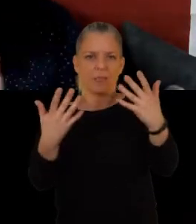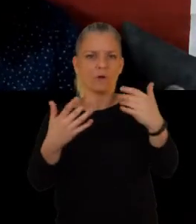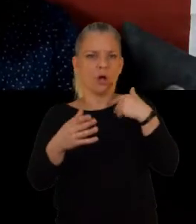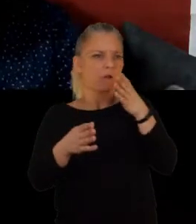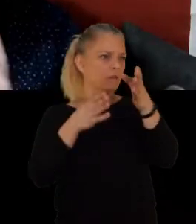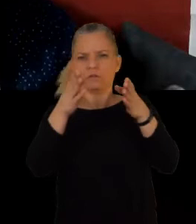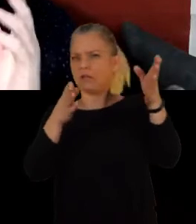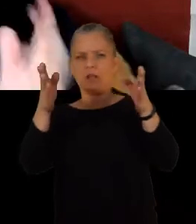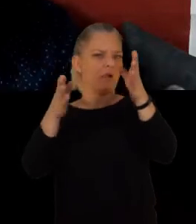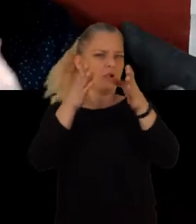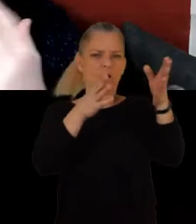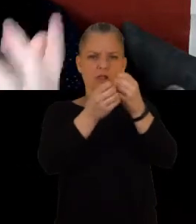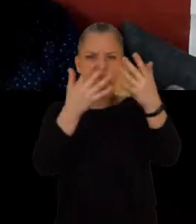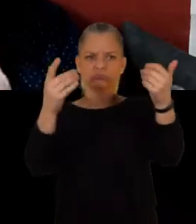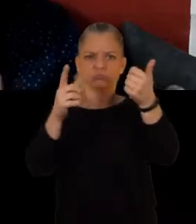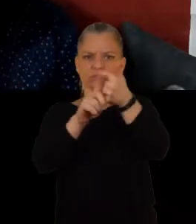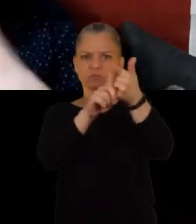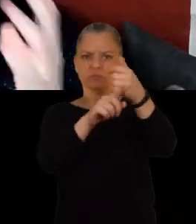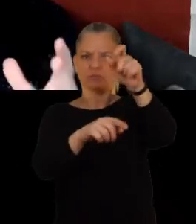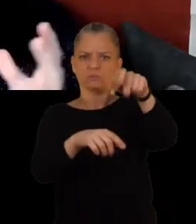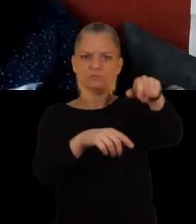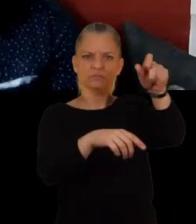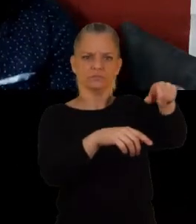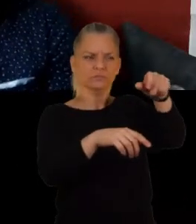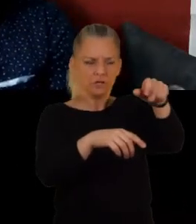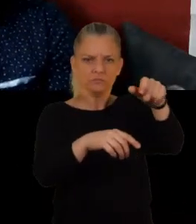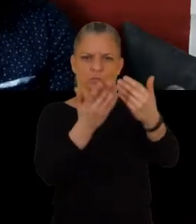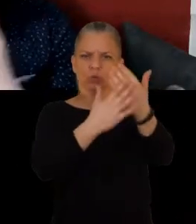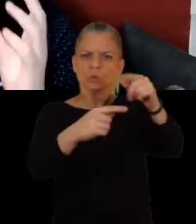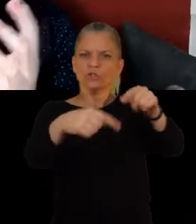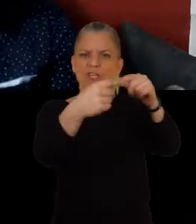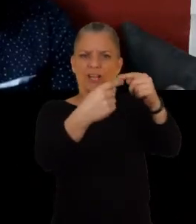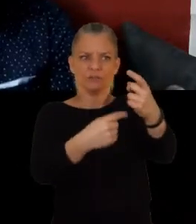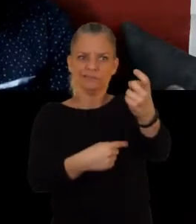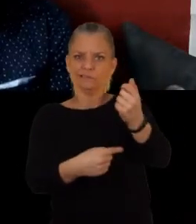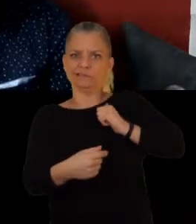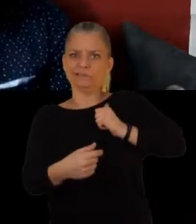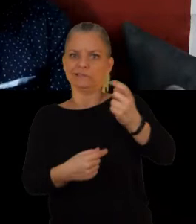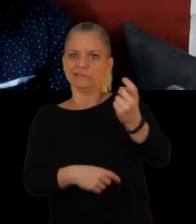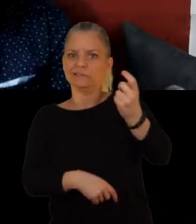now right because we are making in roads there are peer support positions so yeah what do i